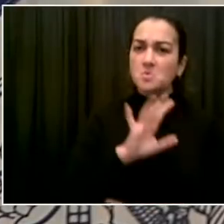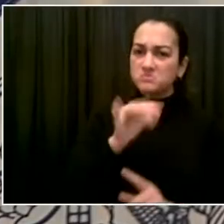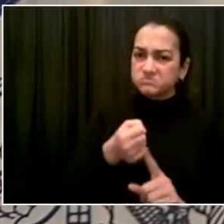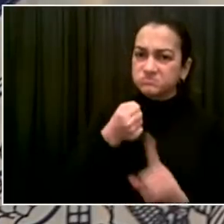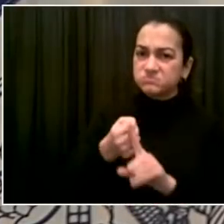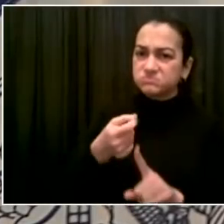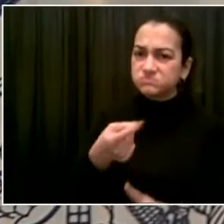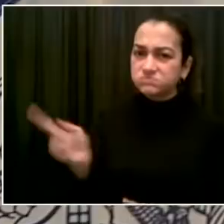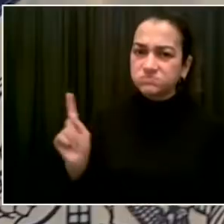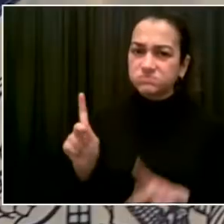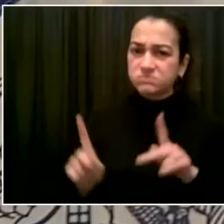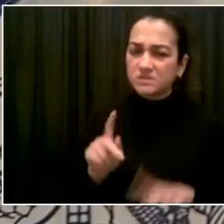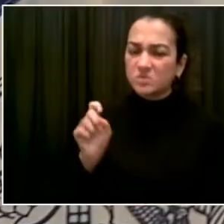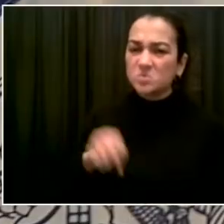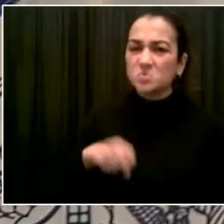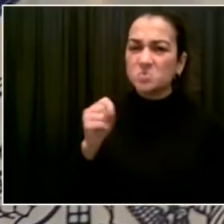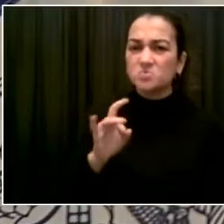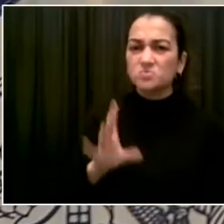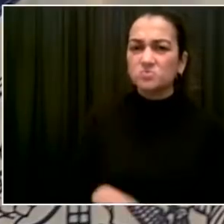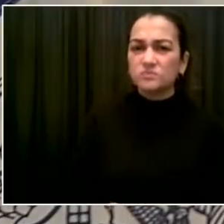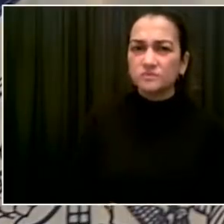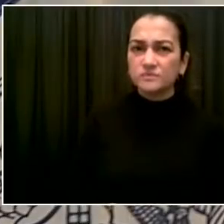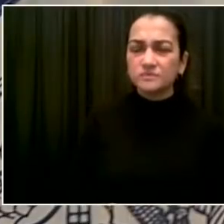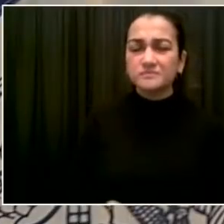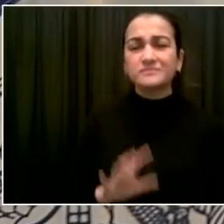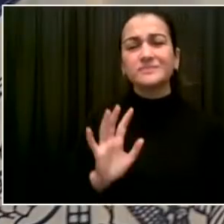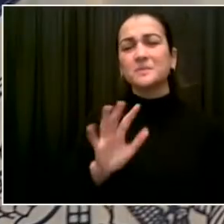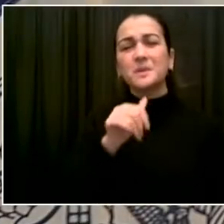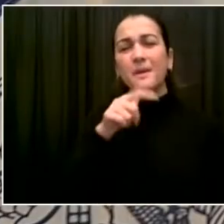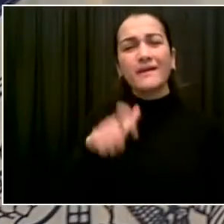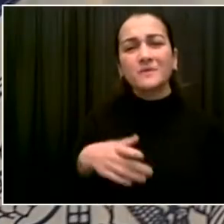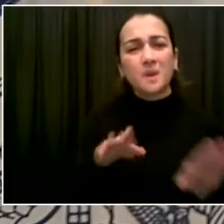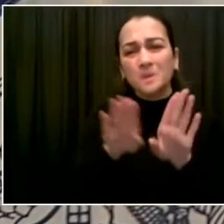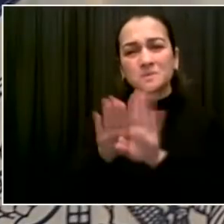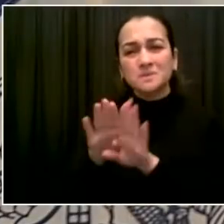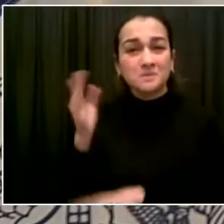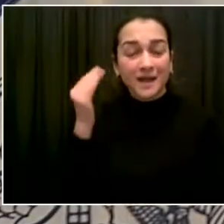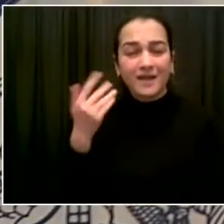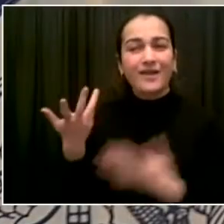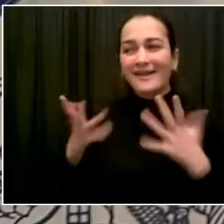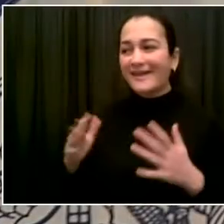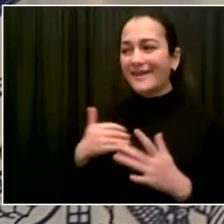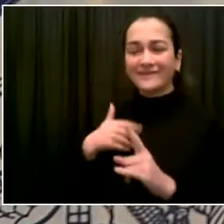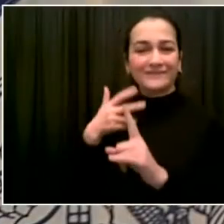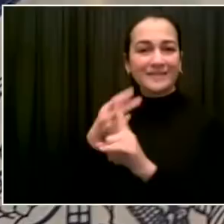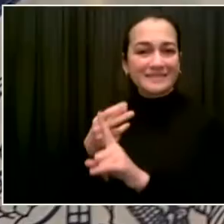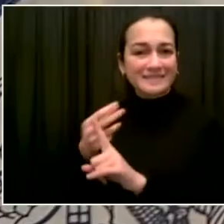HORRIBLE IMPACTS ON THE PEOPLE OF THE CITY. BUT MORE IMPORTANTLY, IT'S NO T NECESSARY IF WE KEEP GETTING